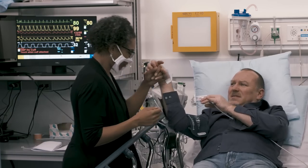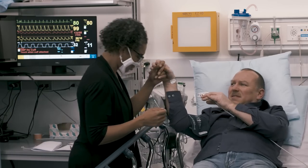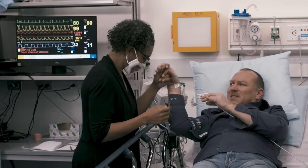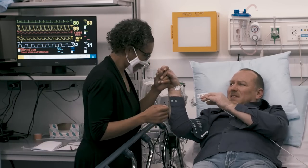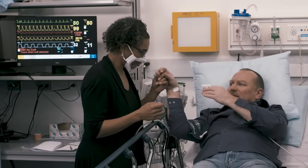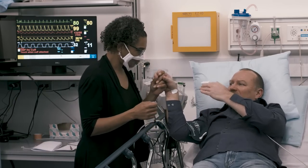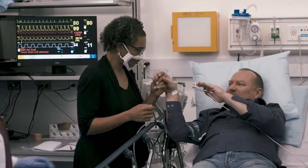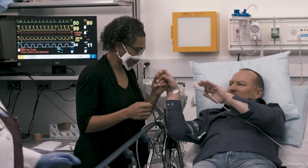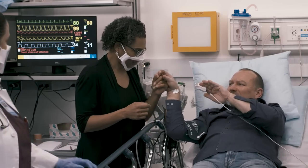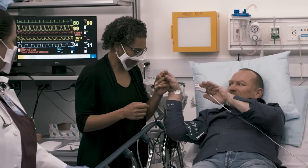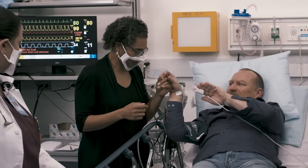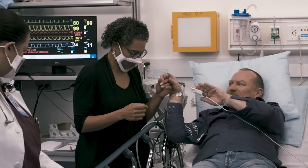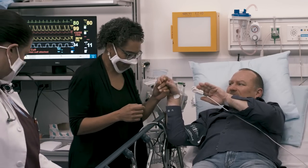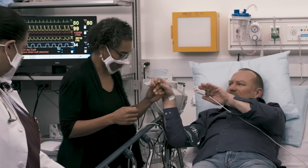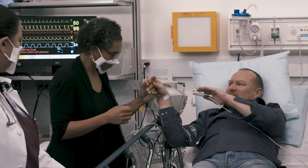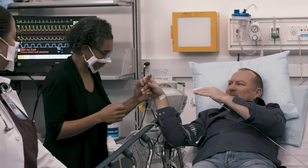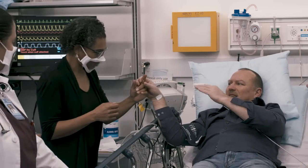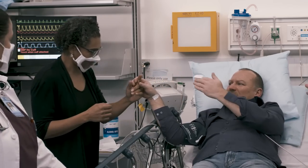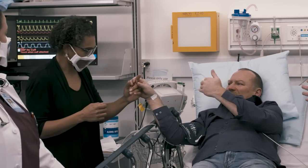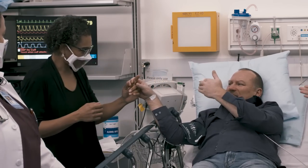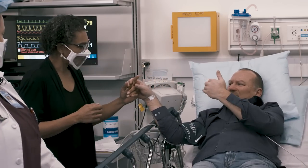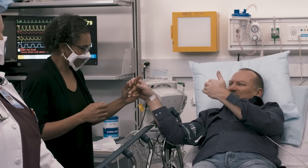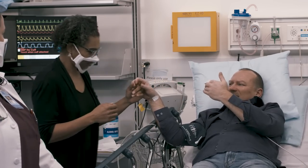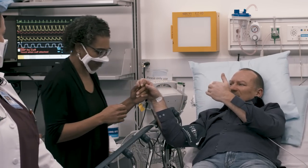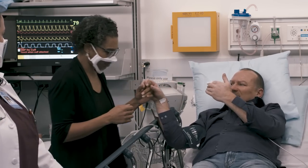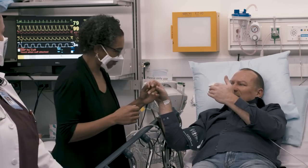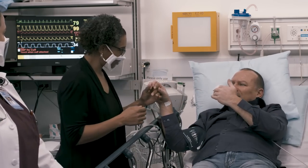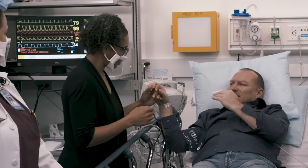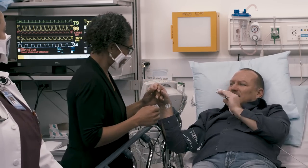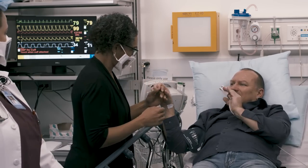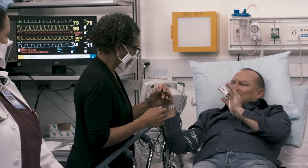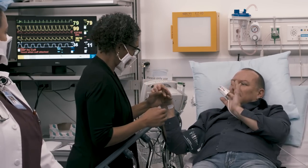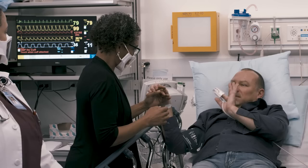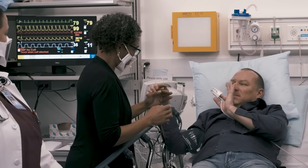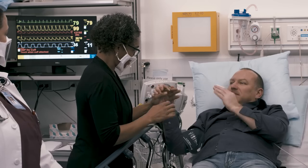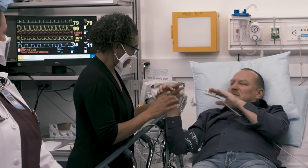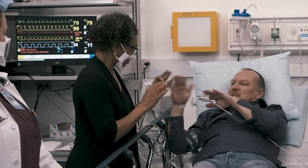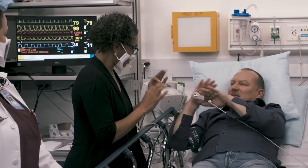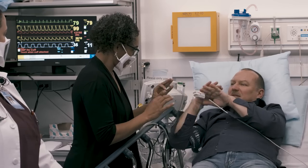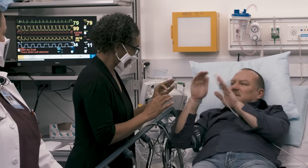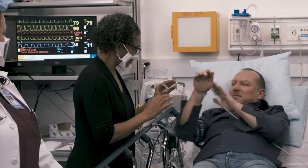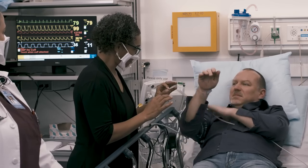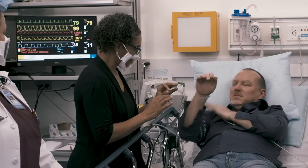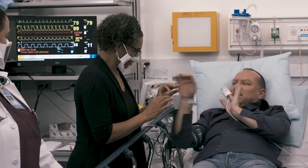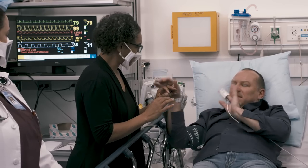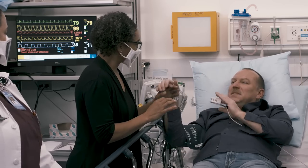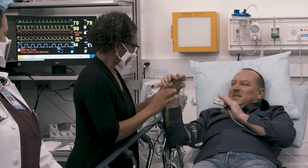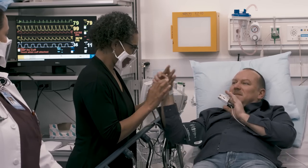The patient’s asking her to move a little bit closer or, no…a little bit closer to the bed. They will make sure that the lighting is appropriate and the room is arranged to